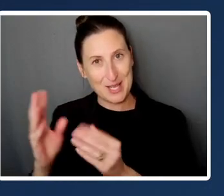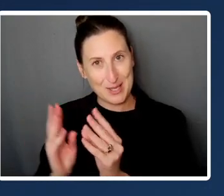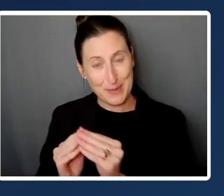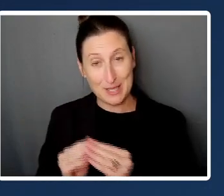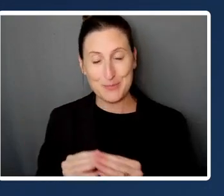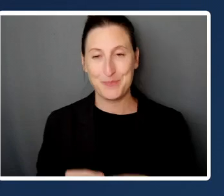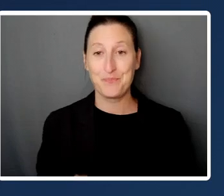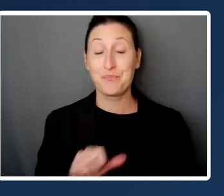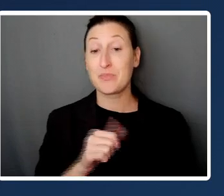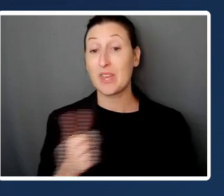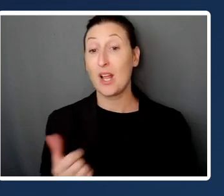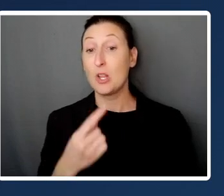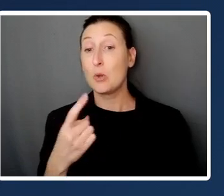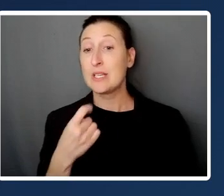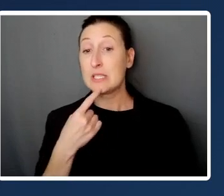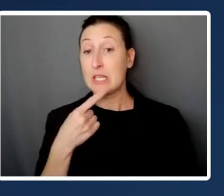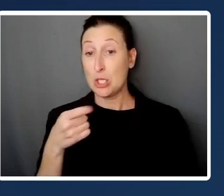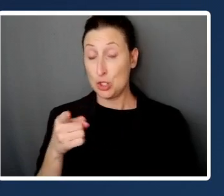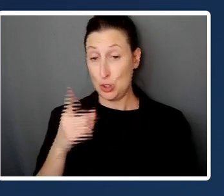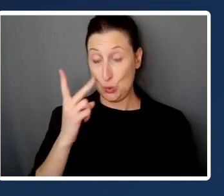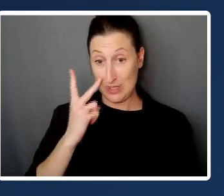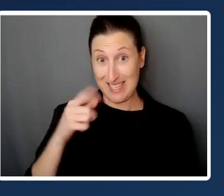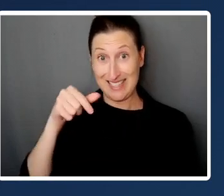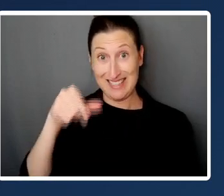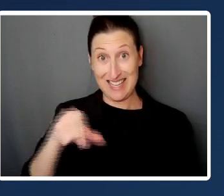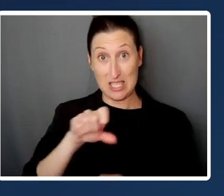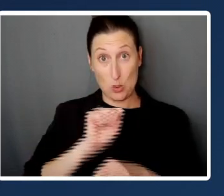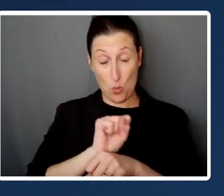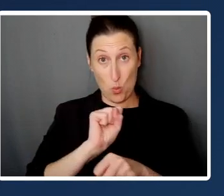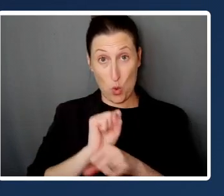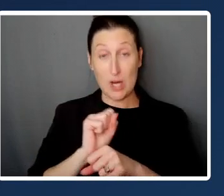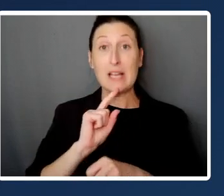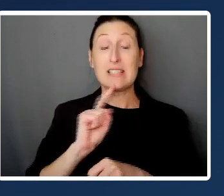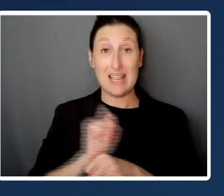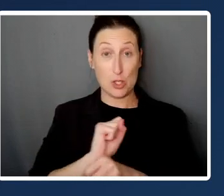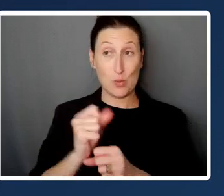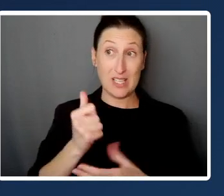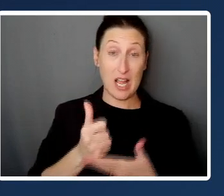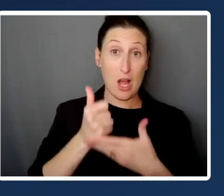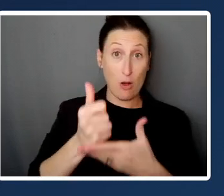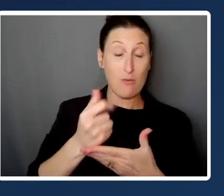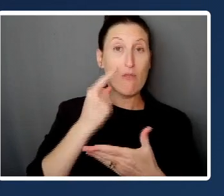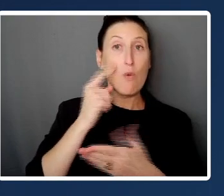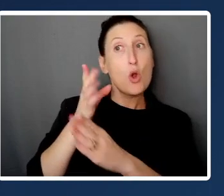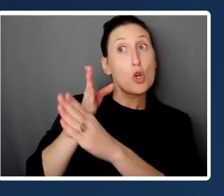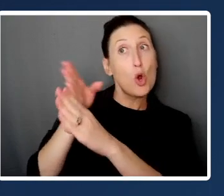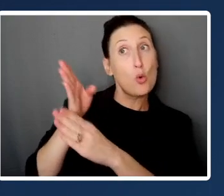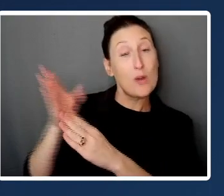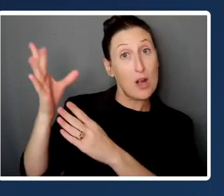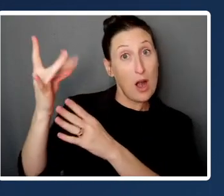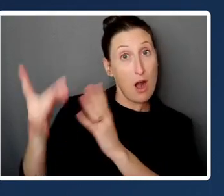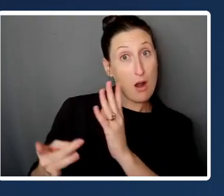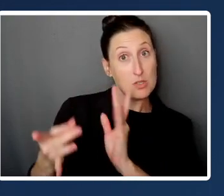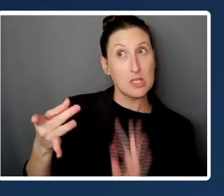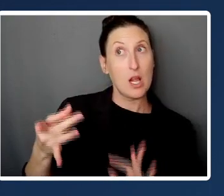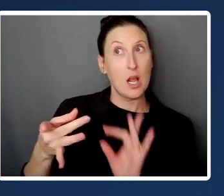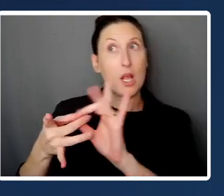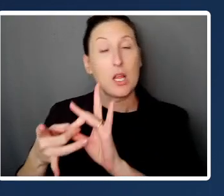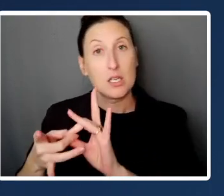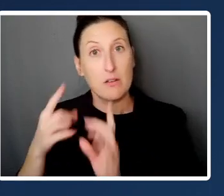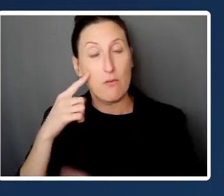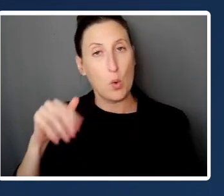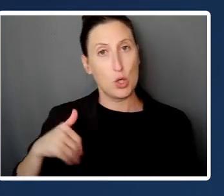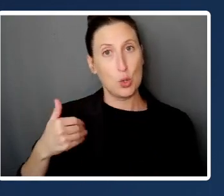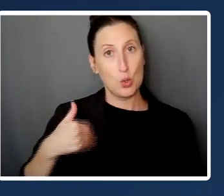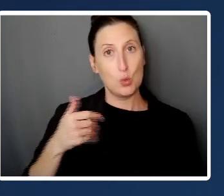for direct connections to career-connected learning and career options for youth?"